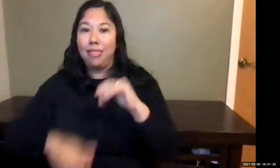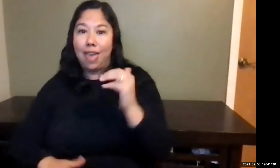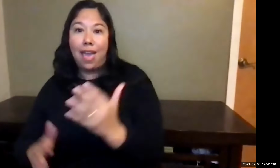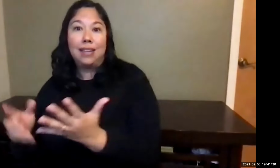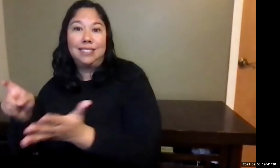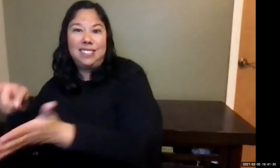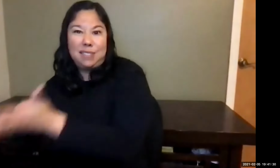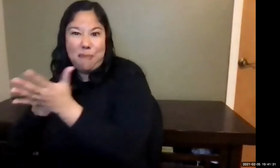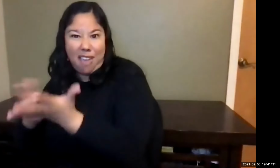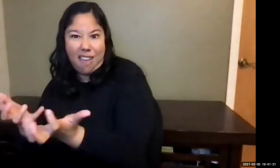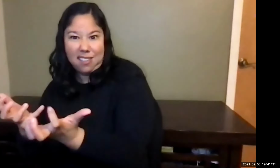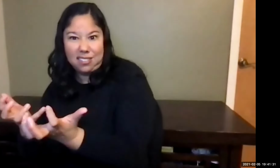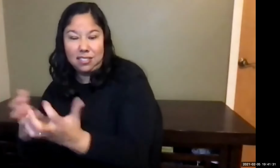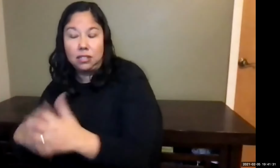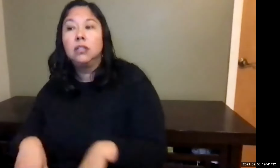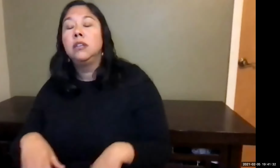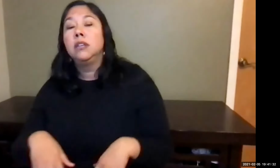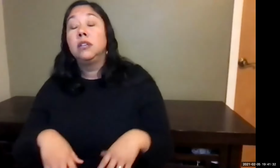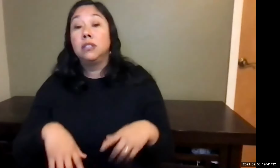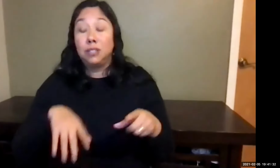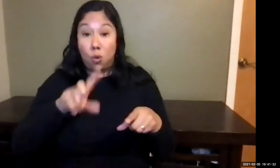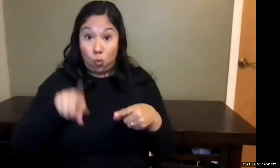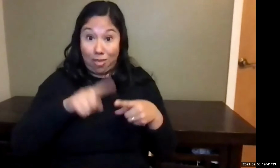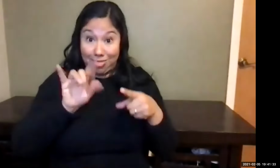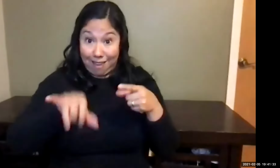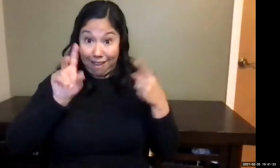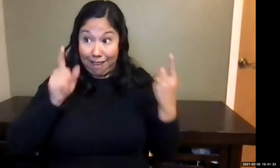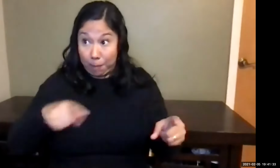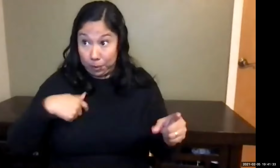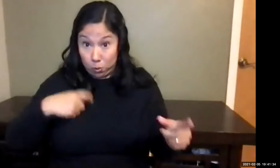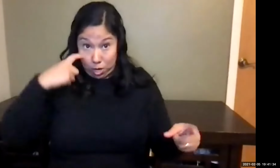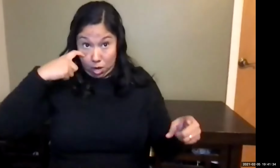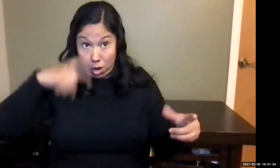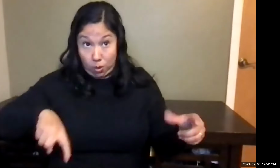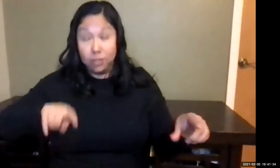on to the next rest of tier 1 in phase 1B.